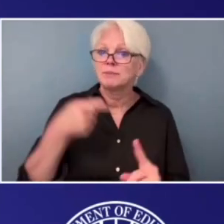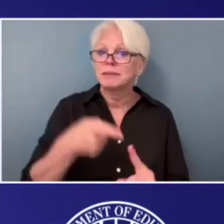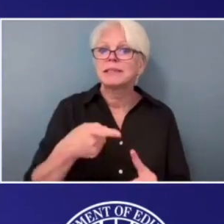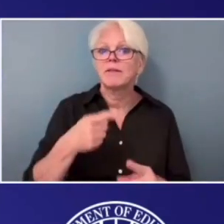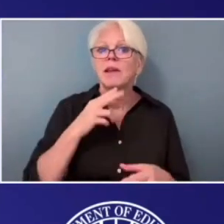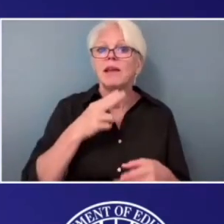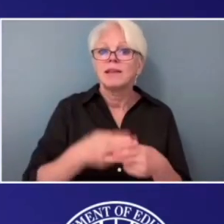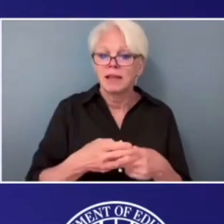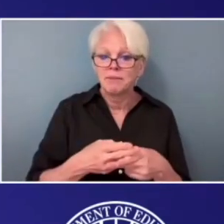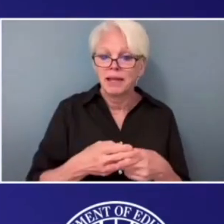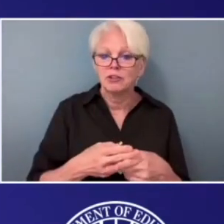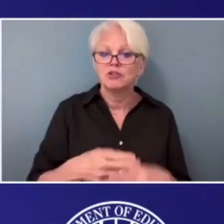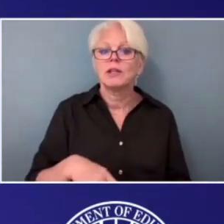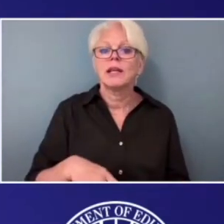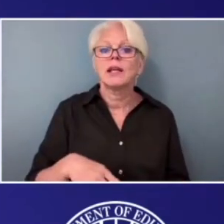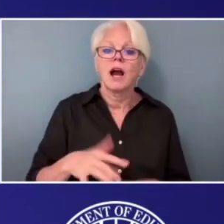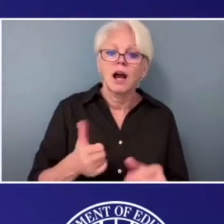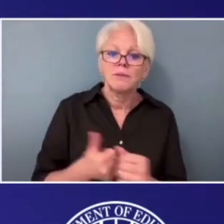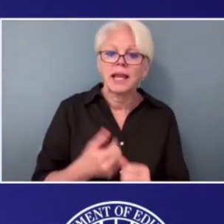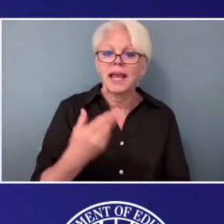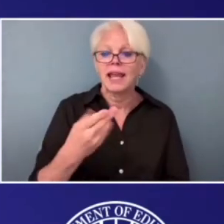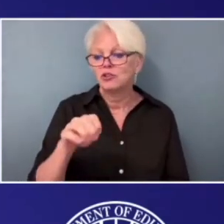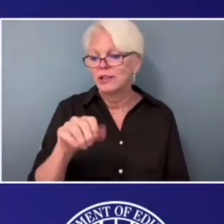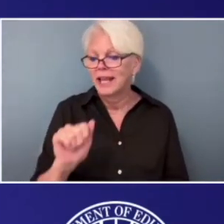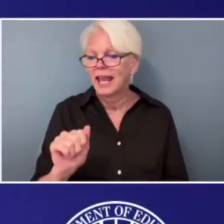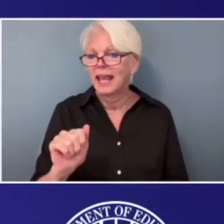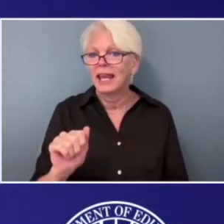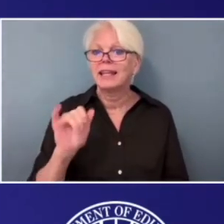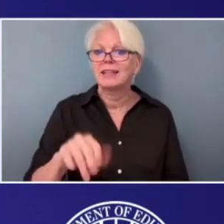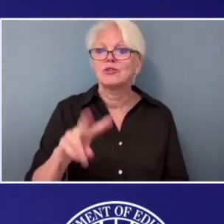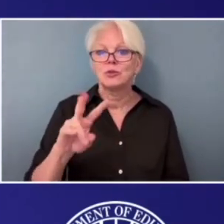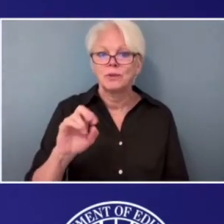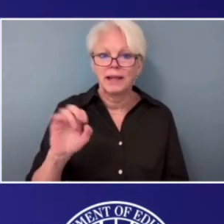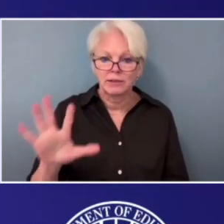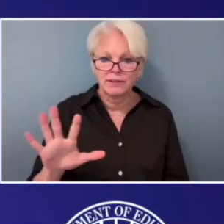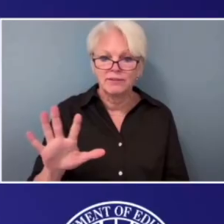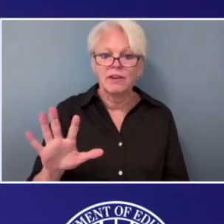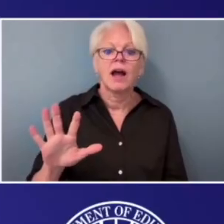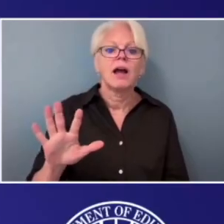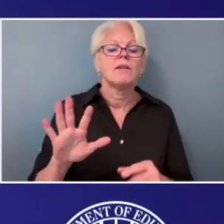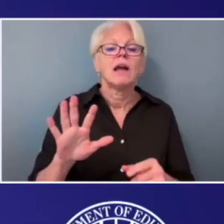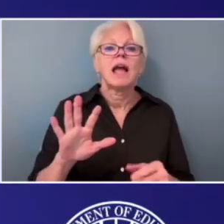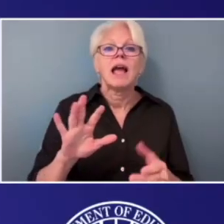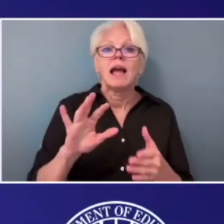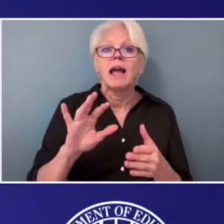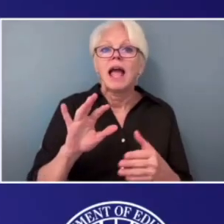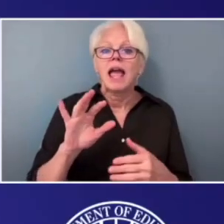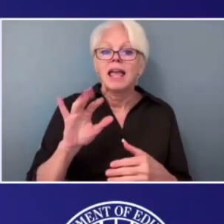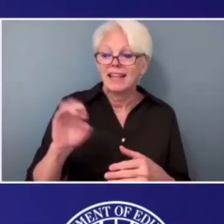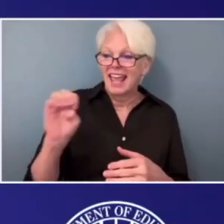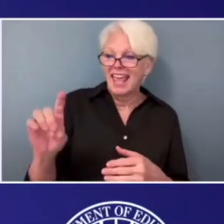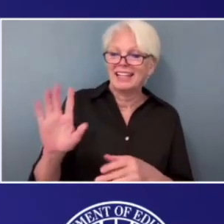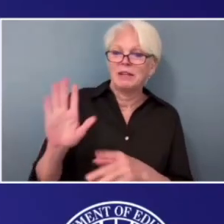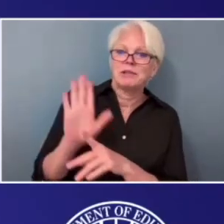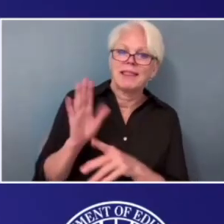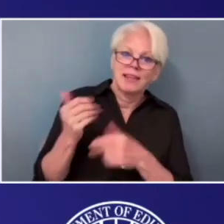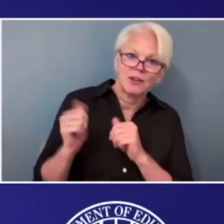HEA that were made in 2005. And, you know, it was the Department's attempt to basically read the intent of